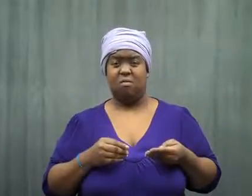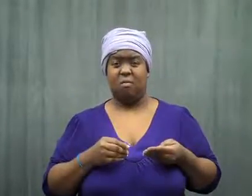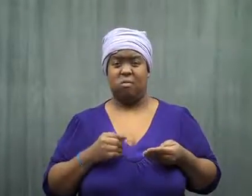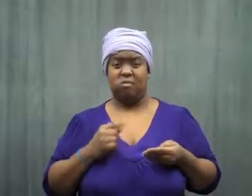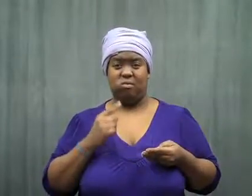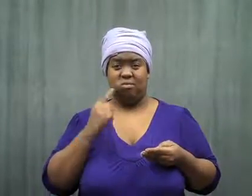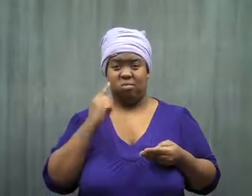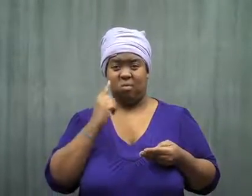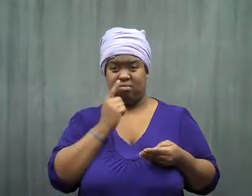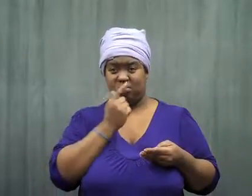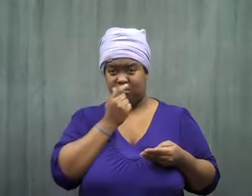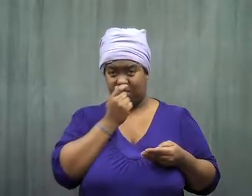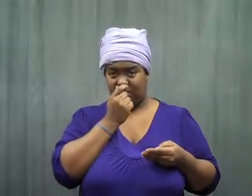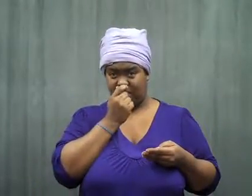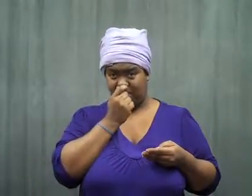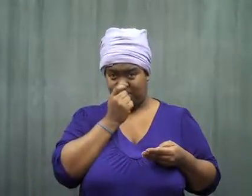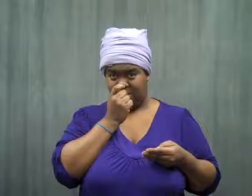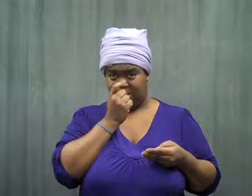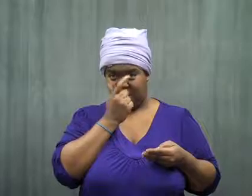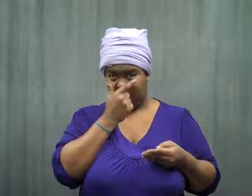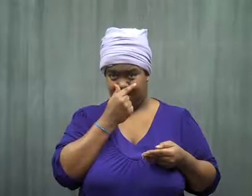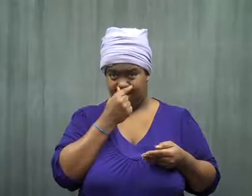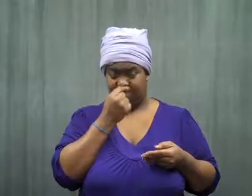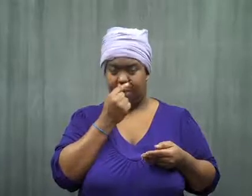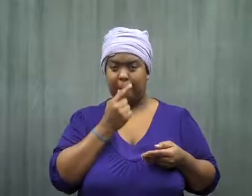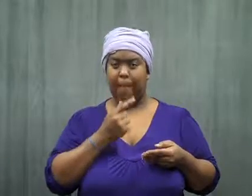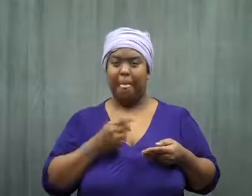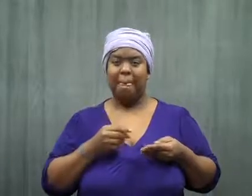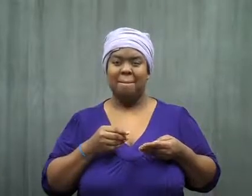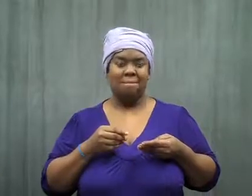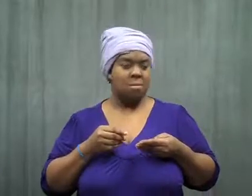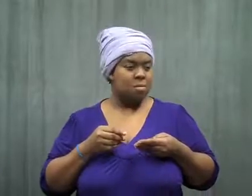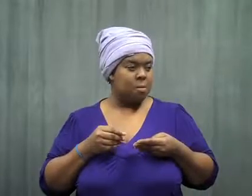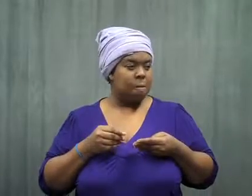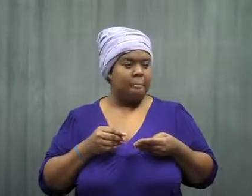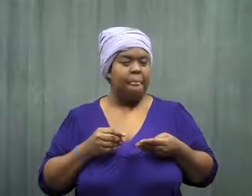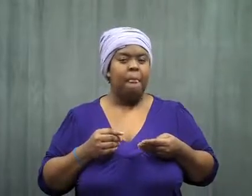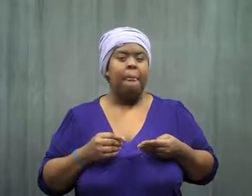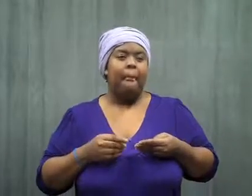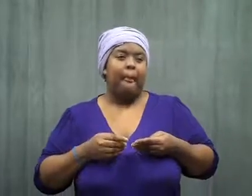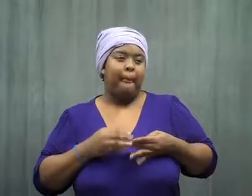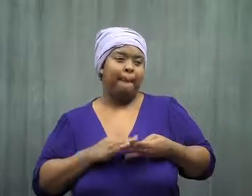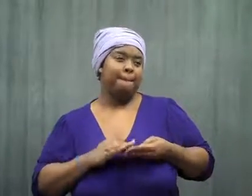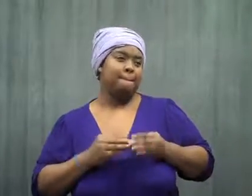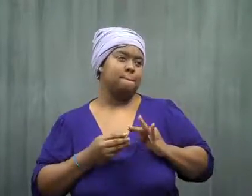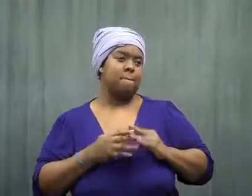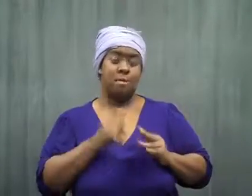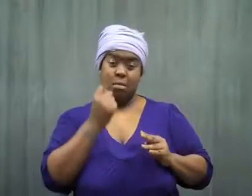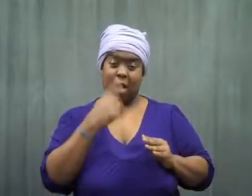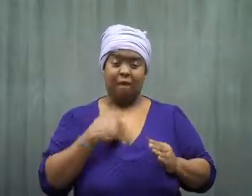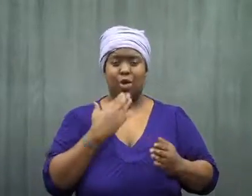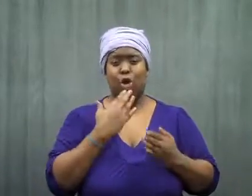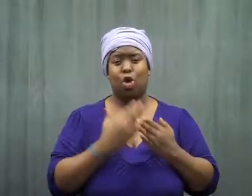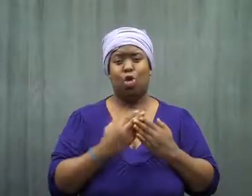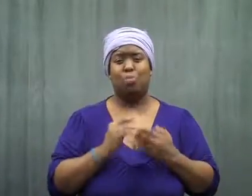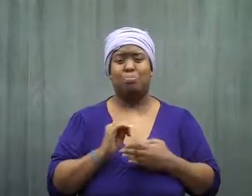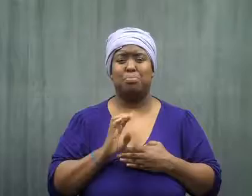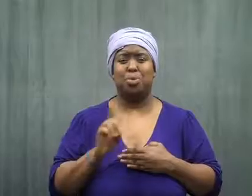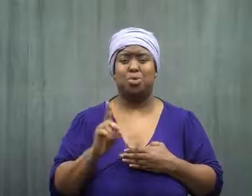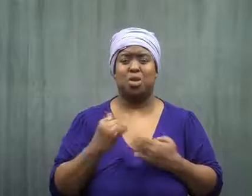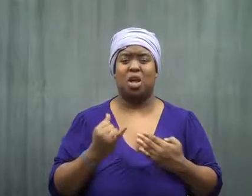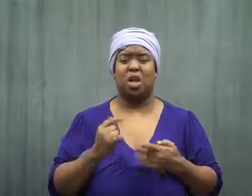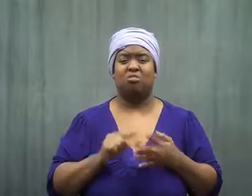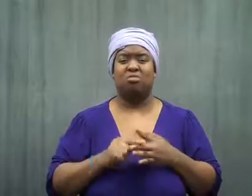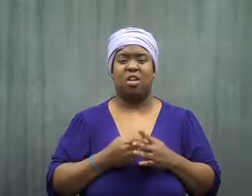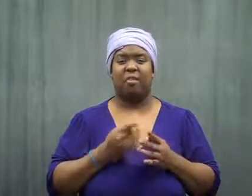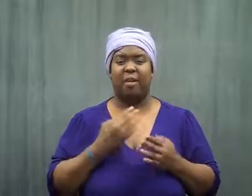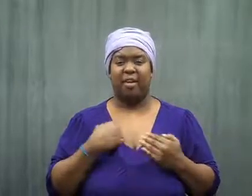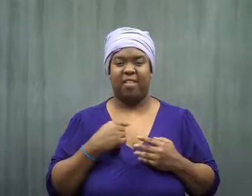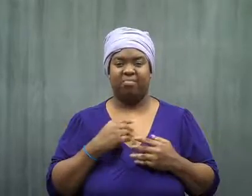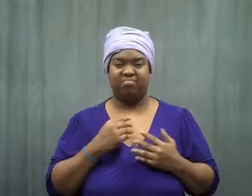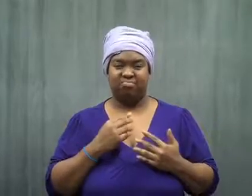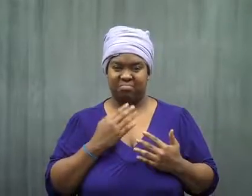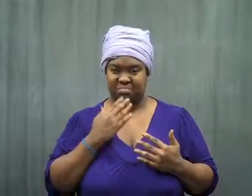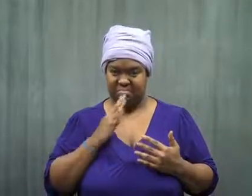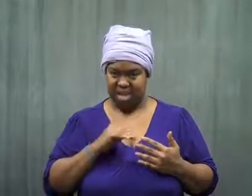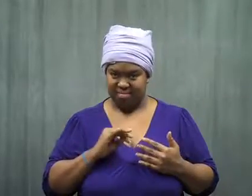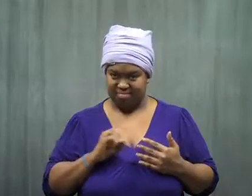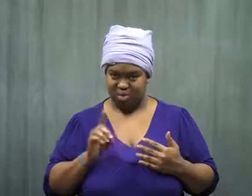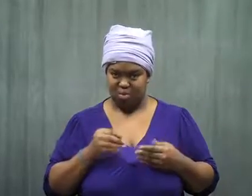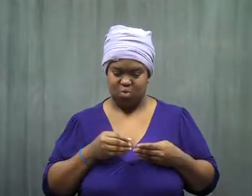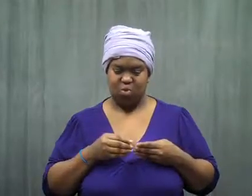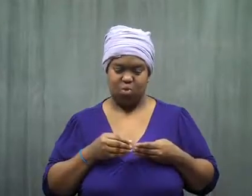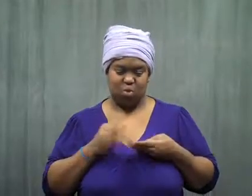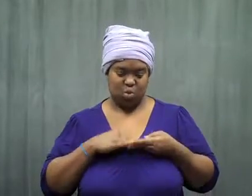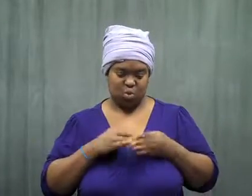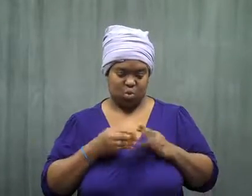I was mad as I folded the paper. I started out in a good mood, and it was turning bad.